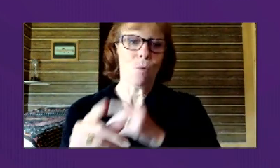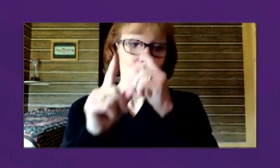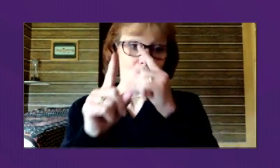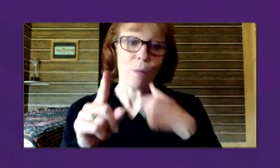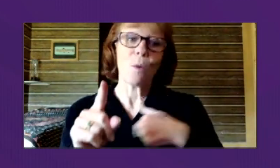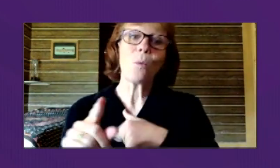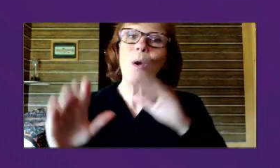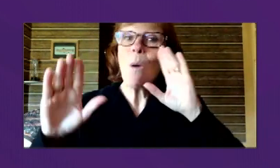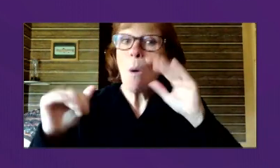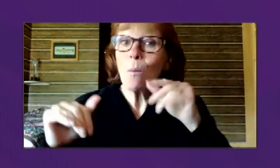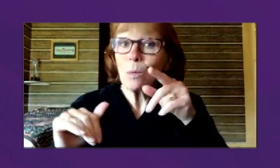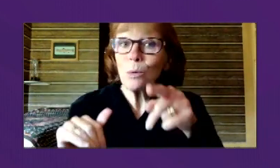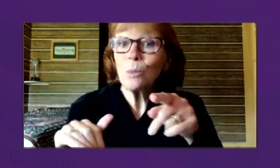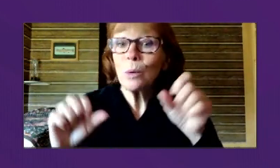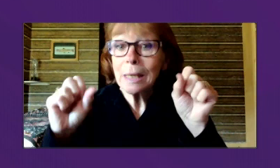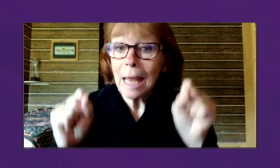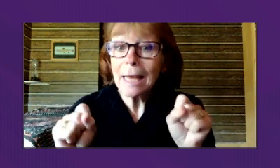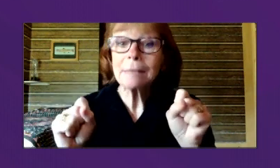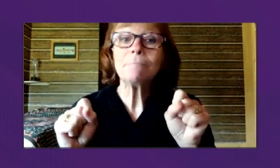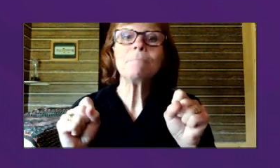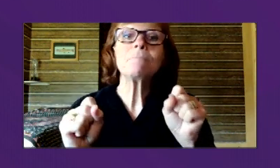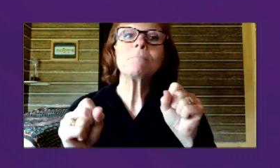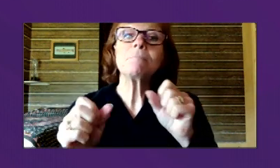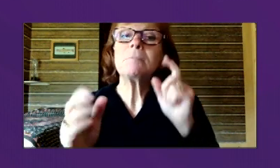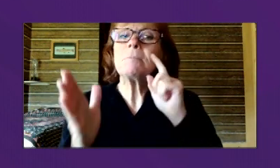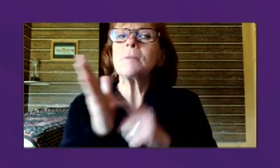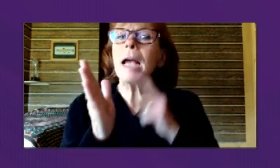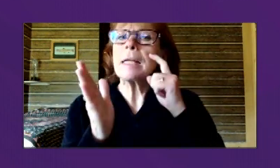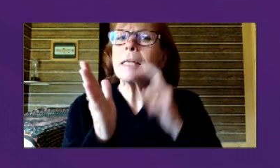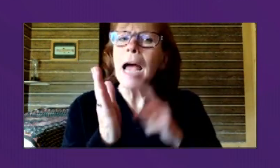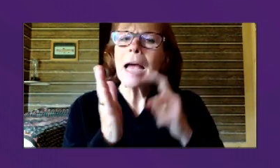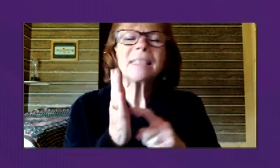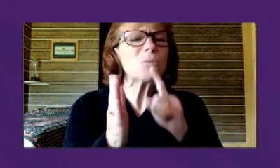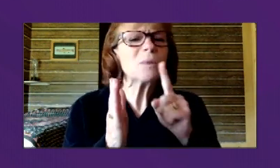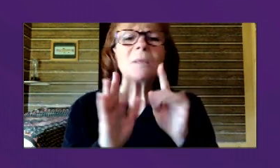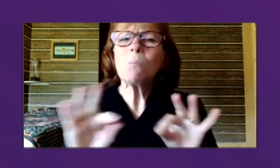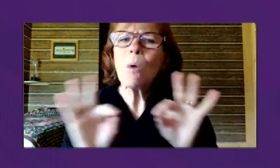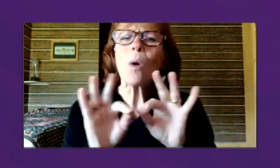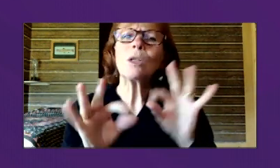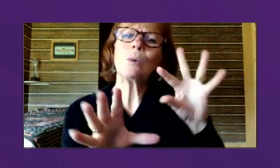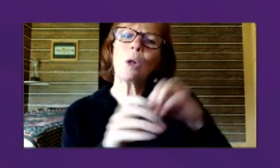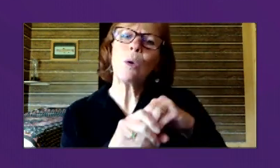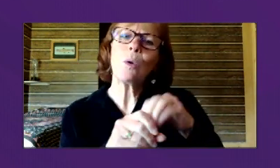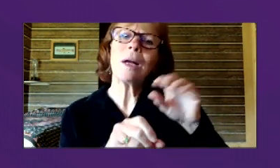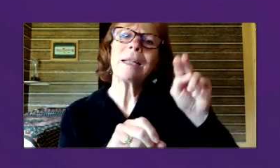will be able to identify the importance of Native perspective in relation to teaching about American